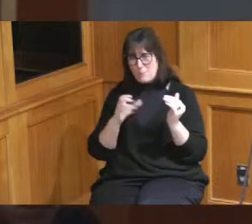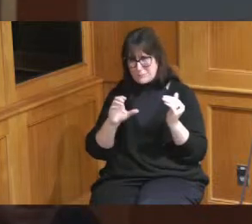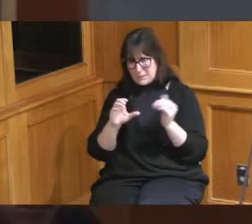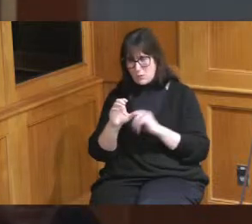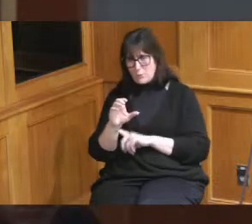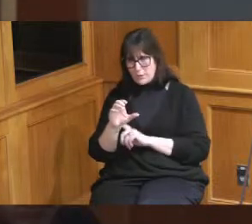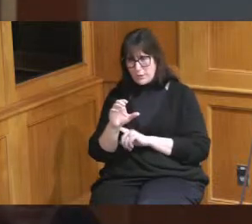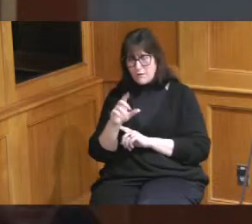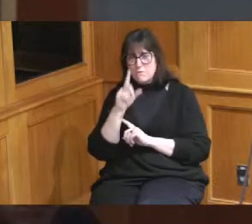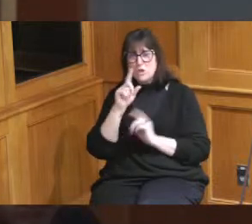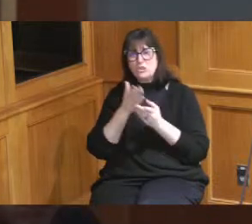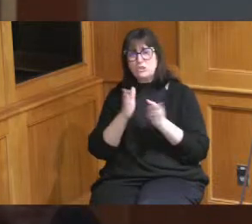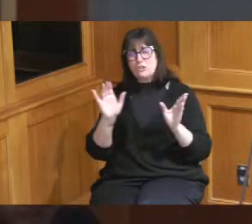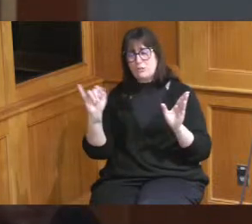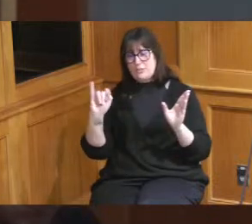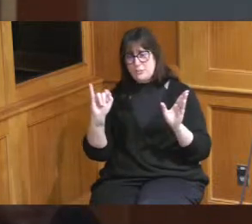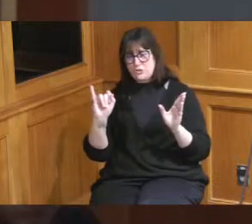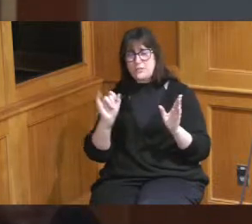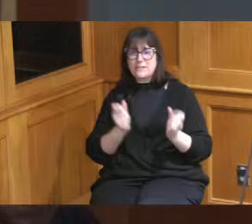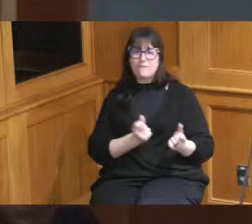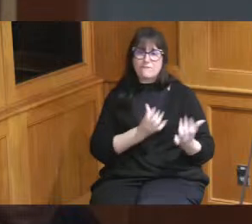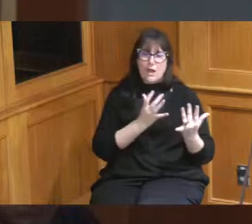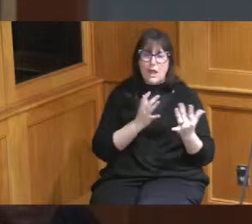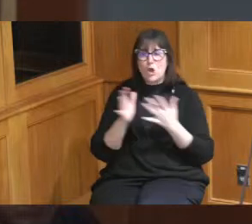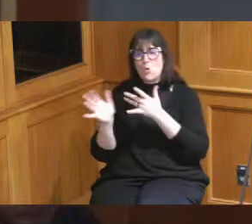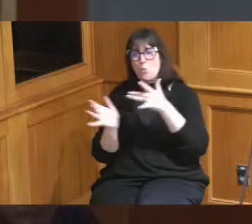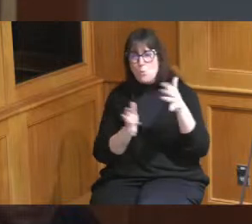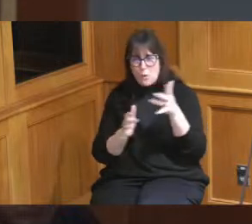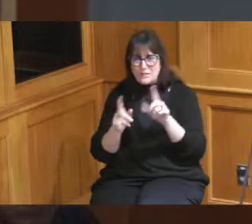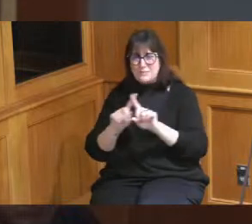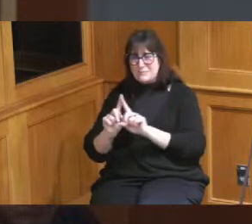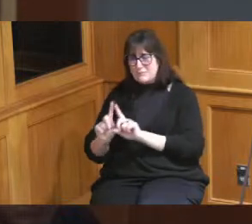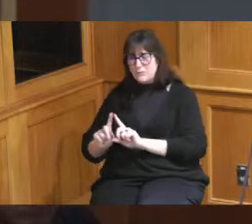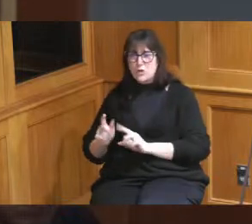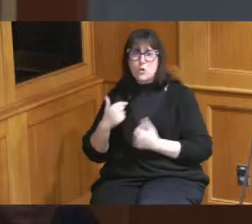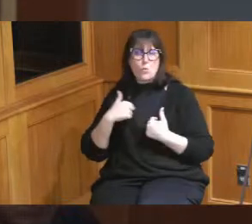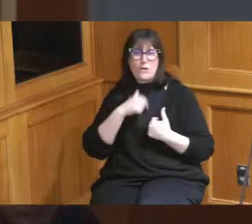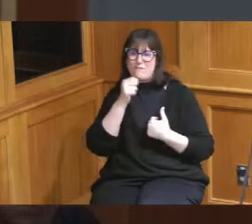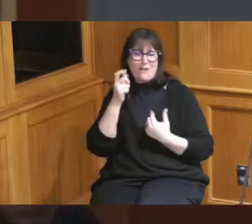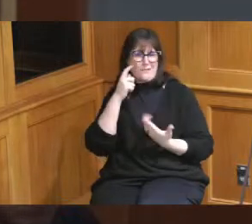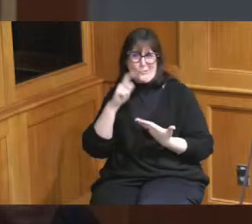general insurance so your fire your wind things like that no we haven't seen any Trend like that